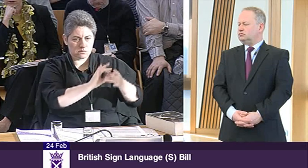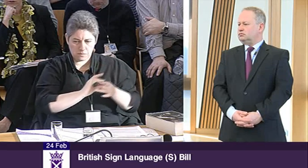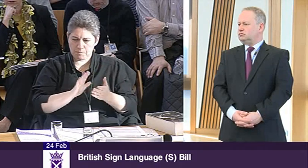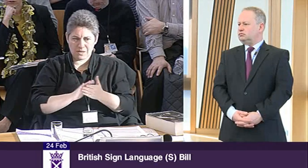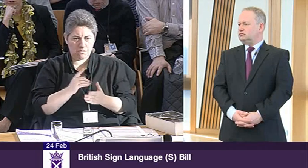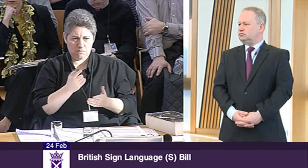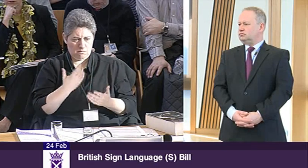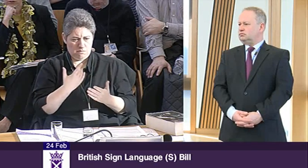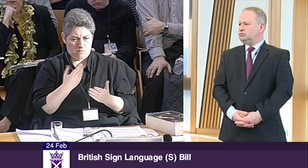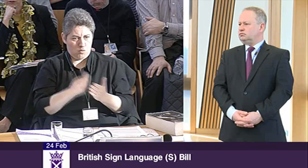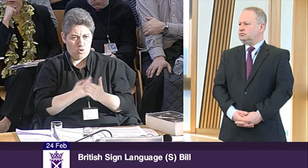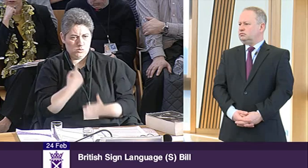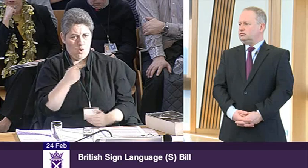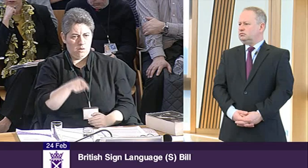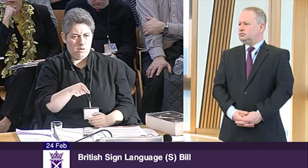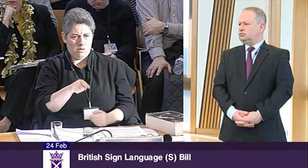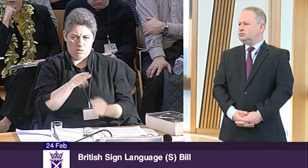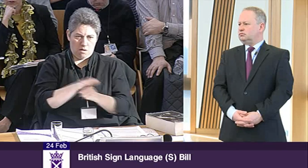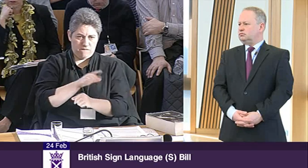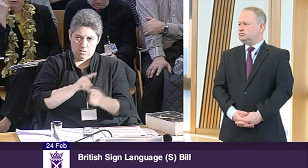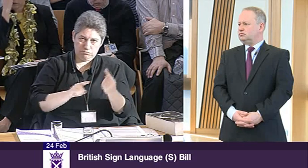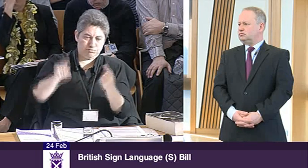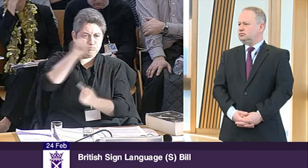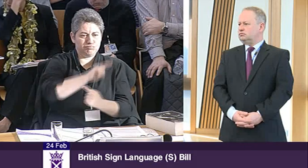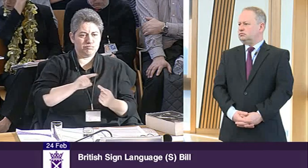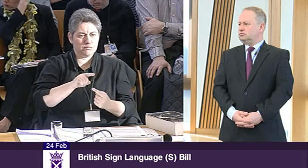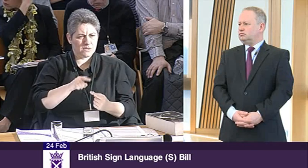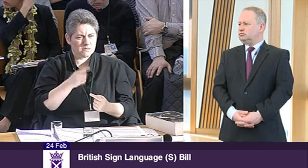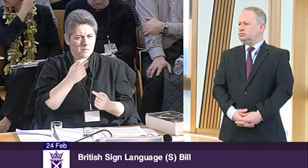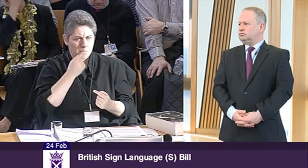could easily work in Scotland. We could join the dots between the services so that we would